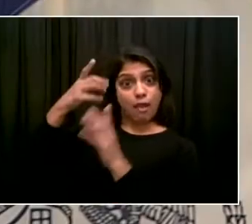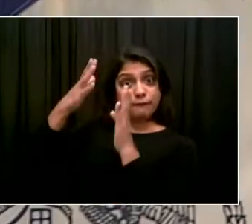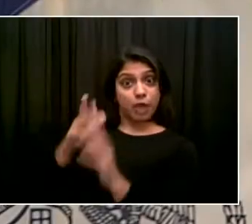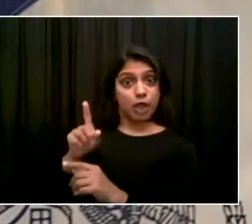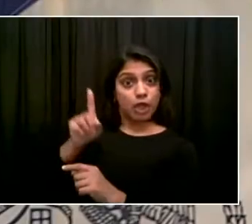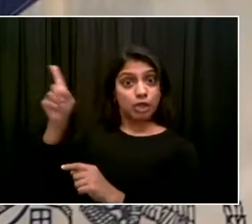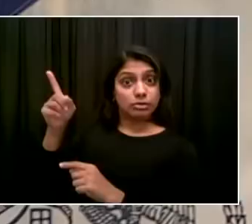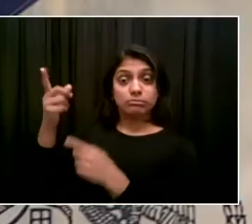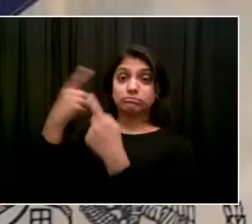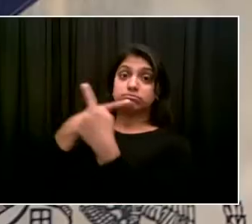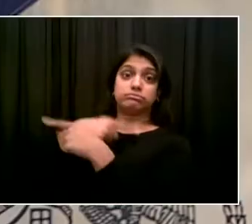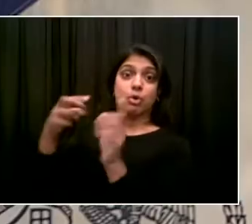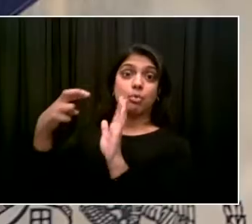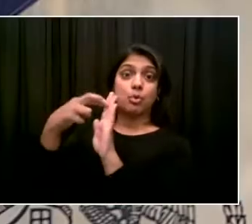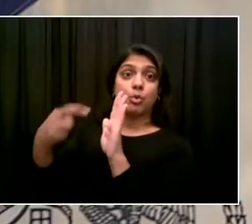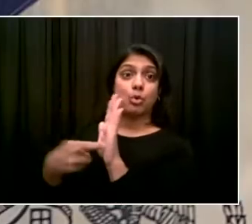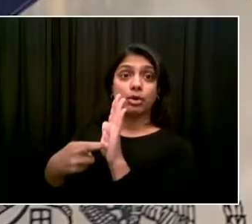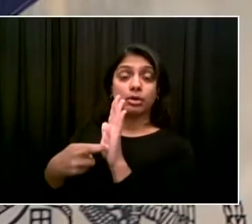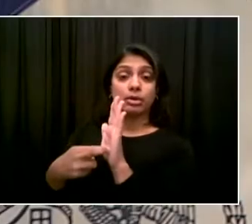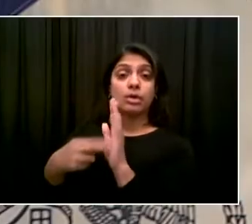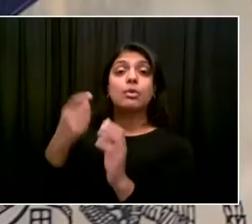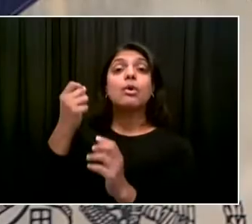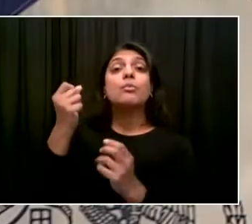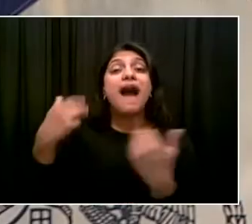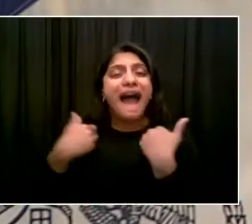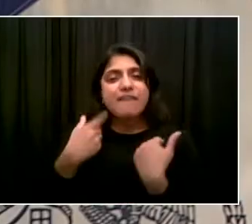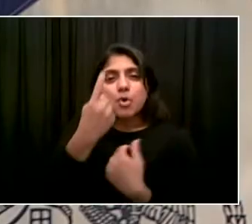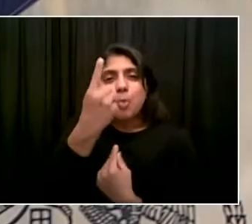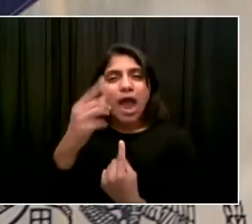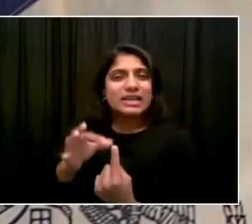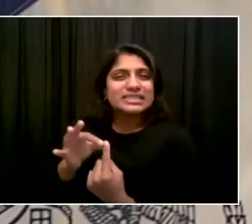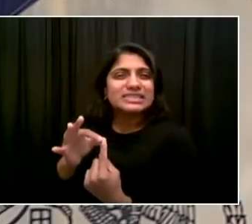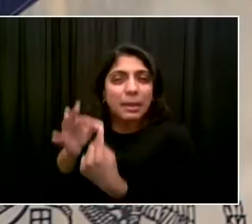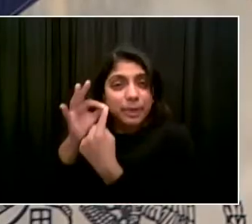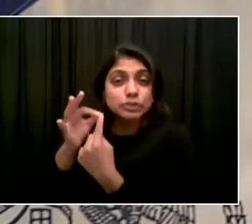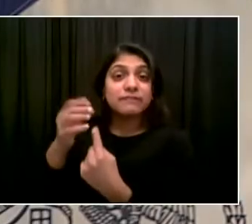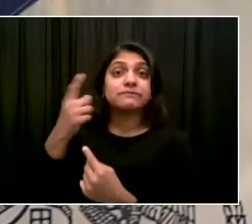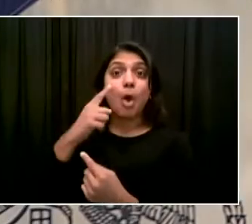IS, THE MORE PEOPLE ARE VACCINTEAD, BECAUSE THERE IS A CLEAR EXCEPTION IN THE GOVERNOR'S ORDER FOR EVERNYOE FULLY VACCINATED.